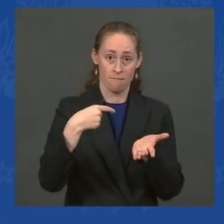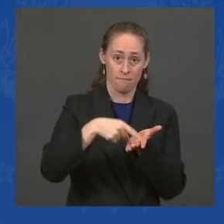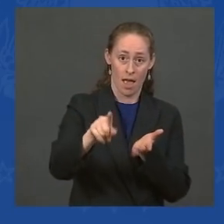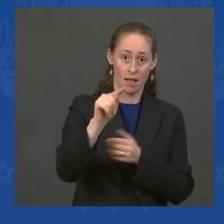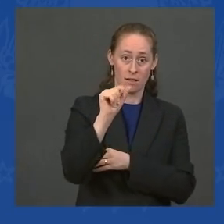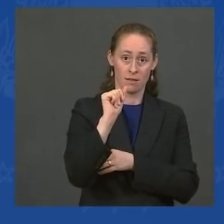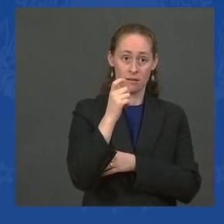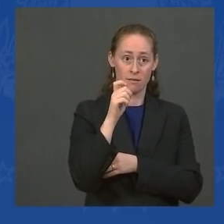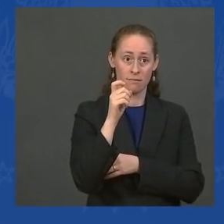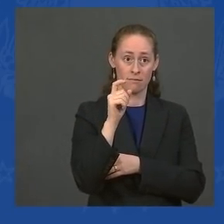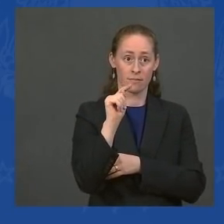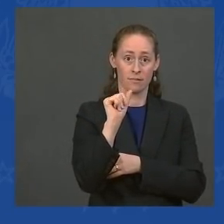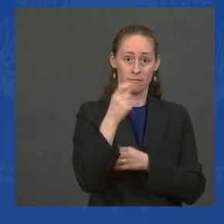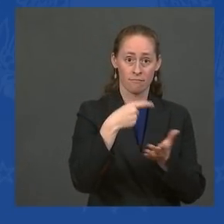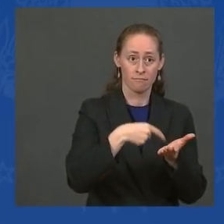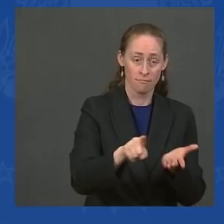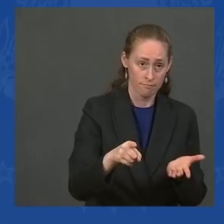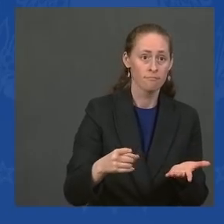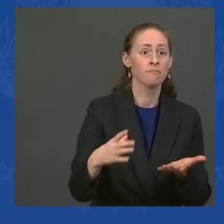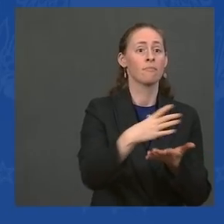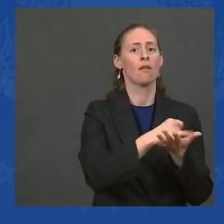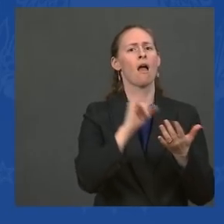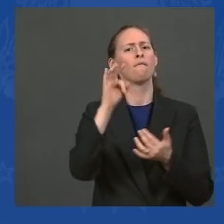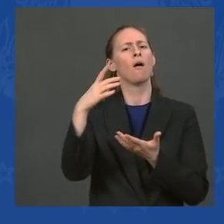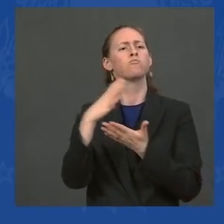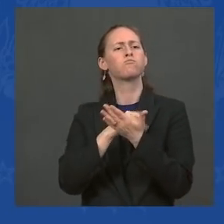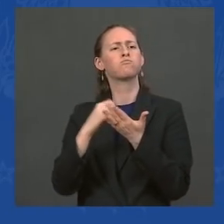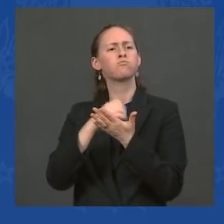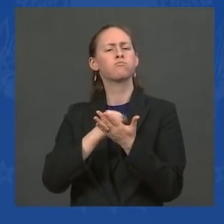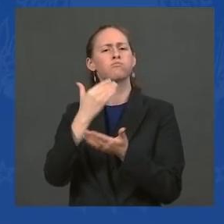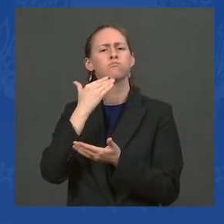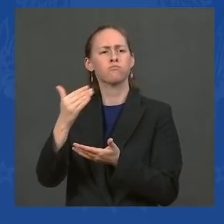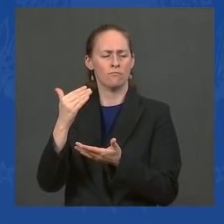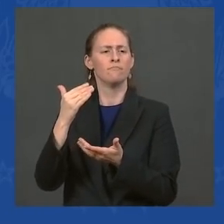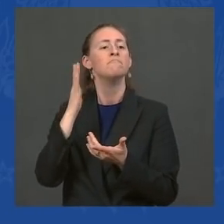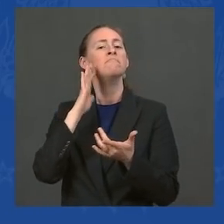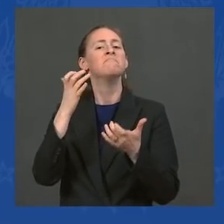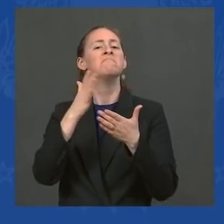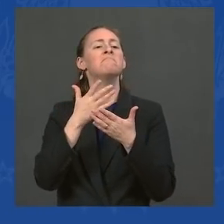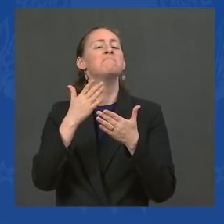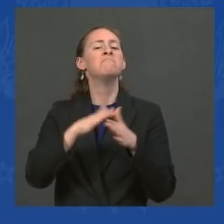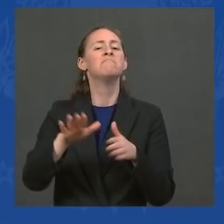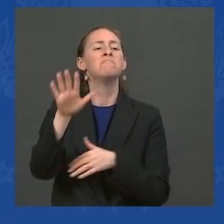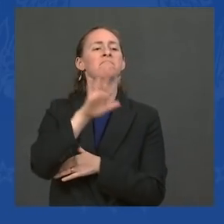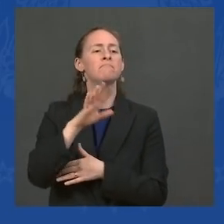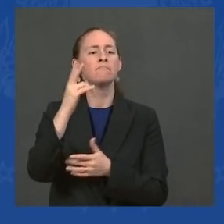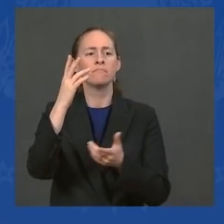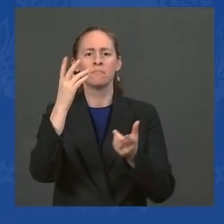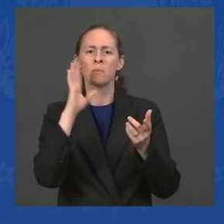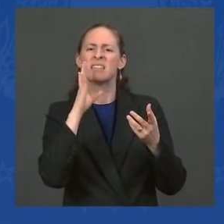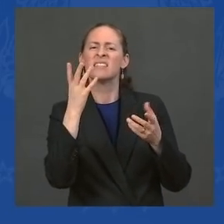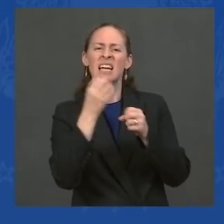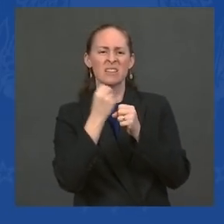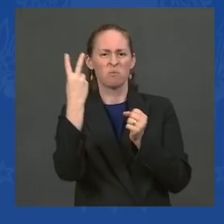that you were able to take the $2,000-per-child deduction, you could actually write it off your taxes.